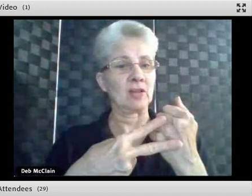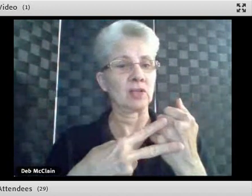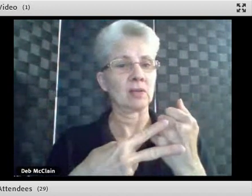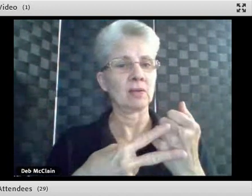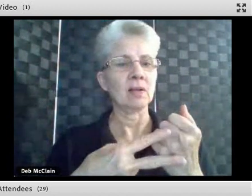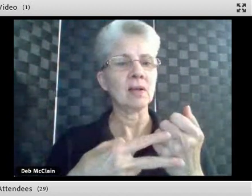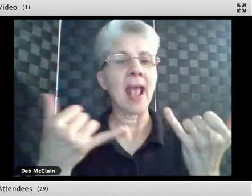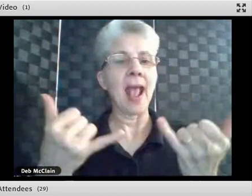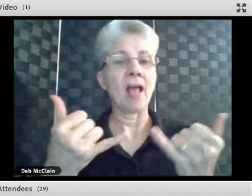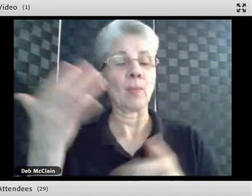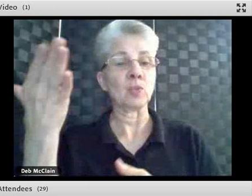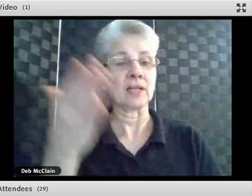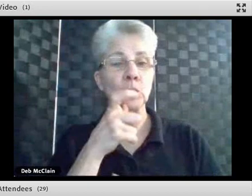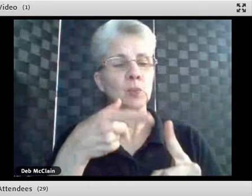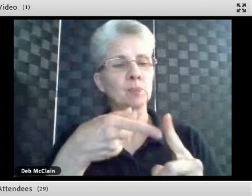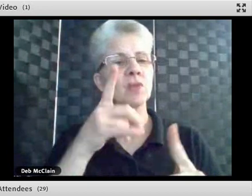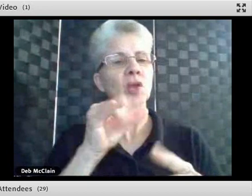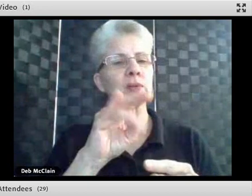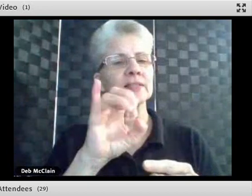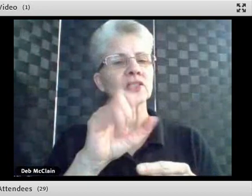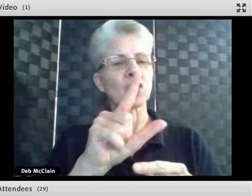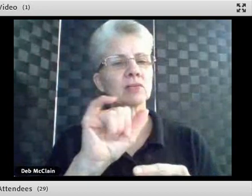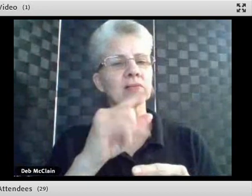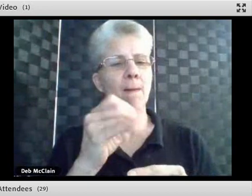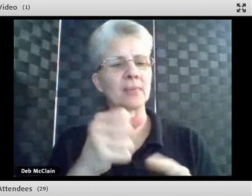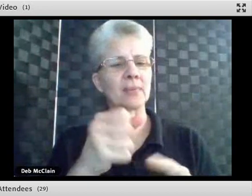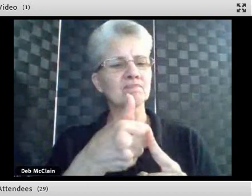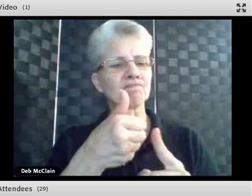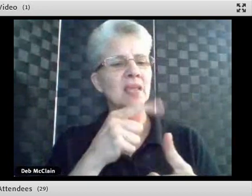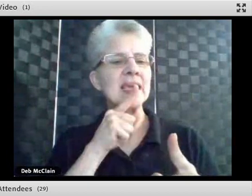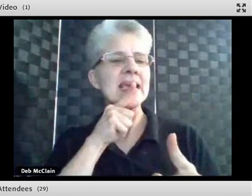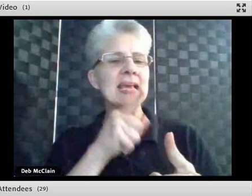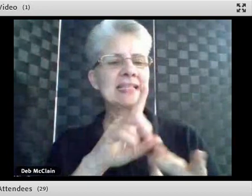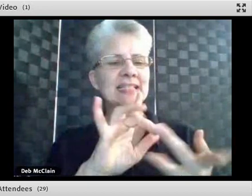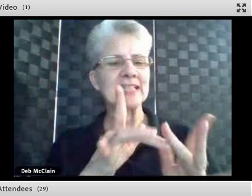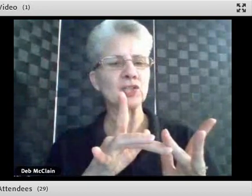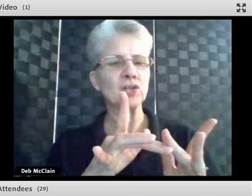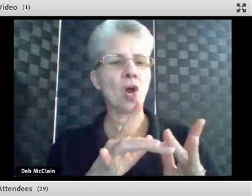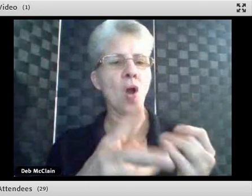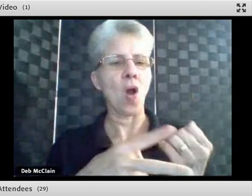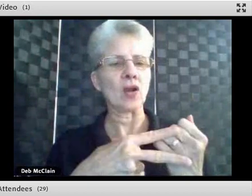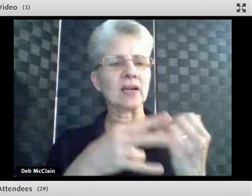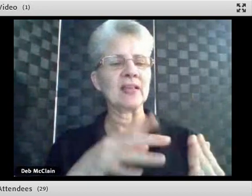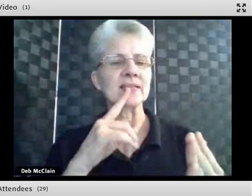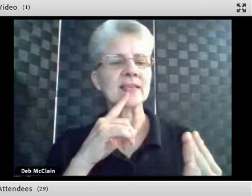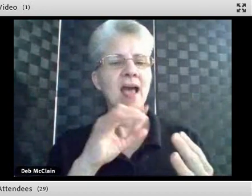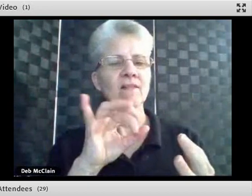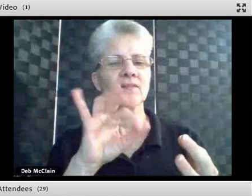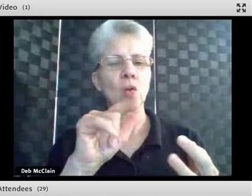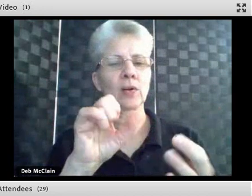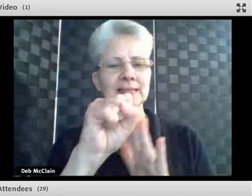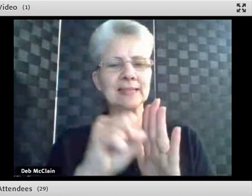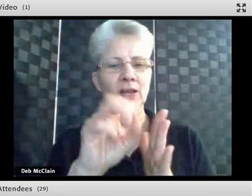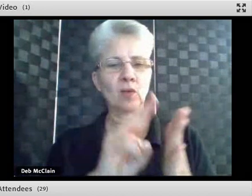and today's presenter, Krystal Thomas. Krystal Thomas is the digital archivist at Florida State University Libraries